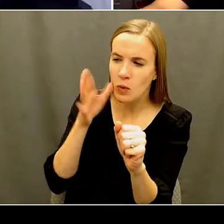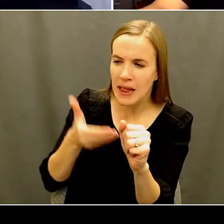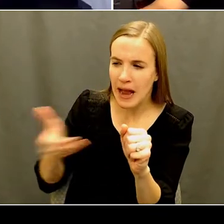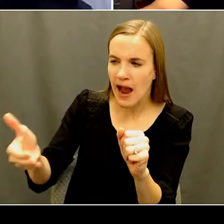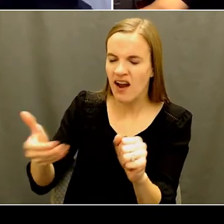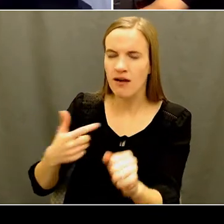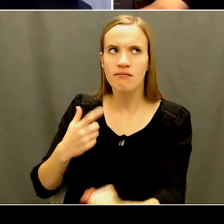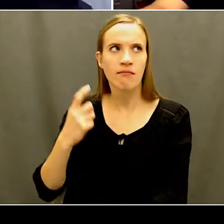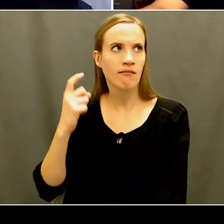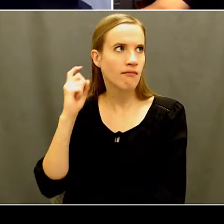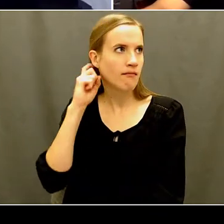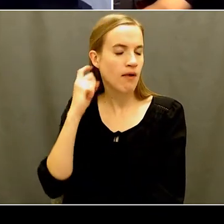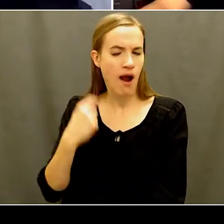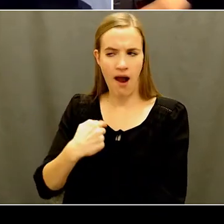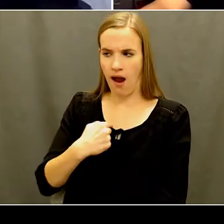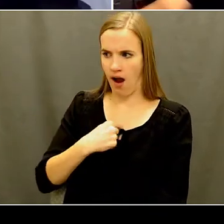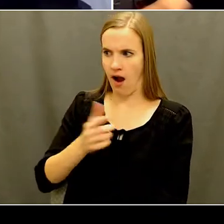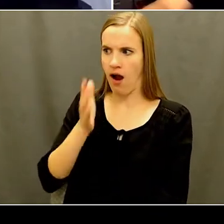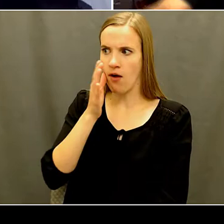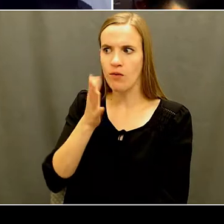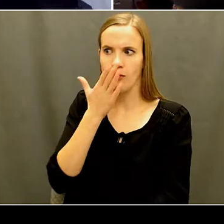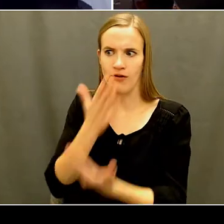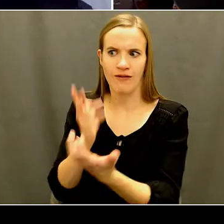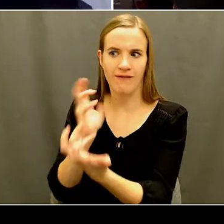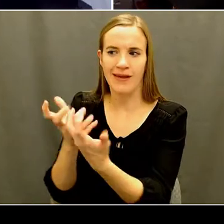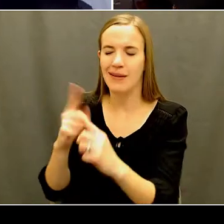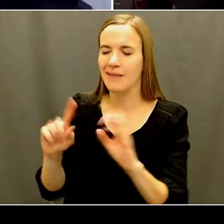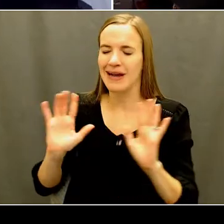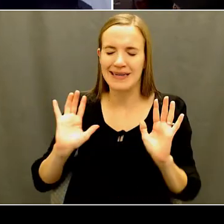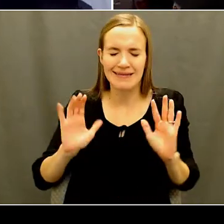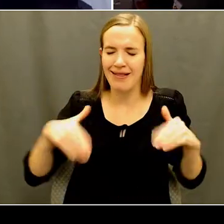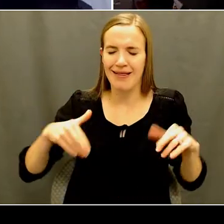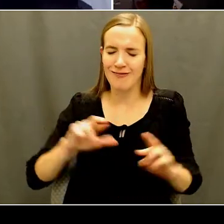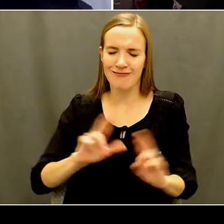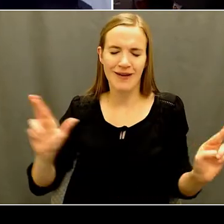would you consider being in the product people you know, for this position? And